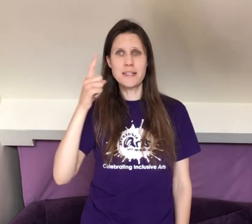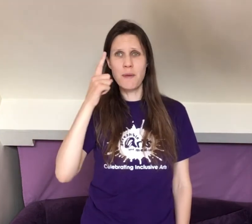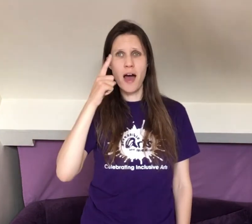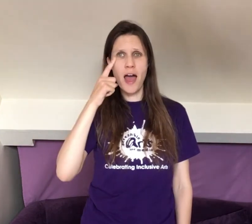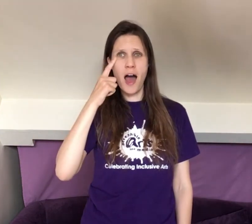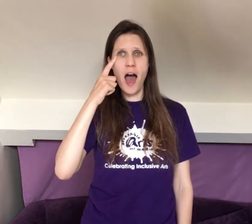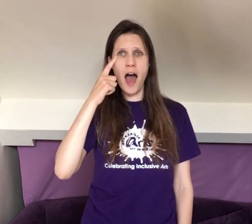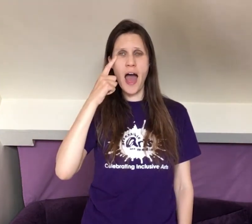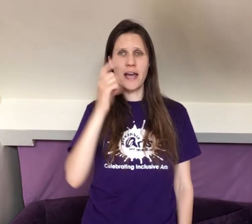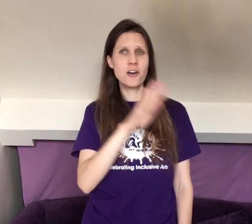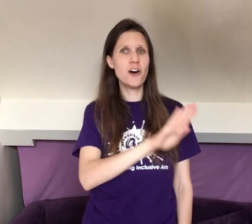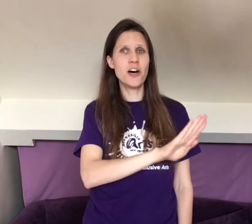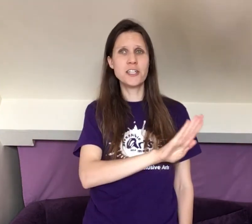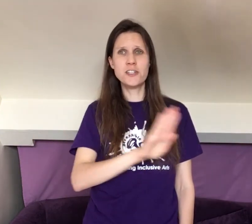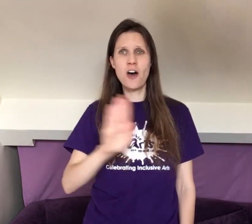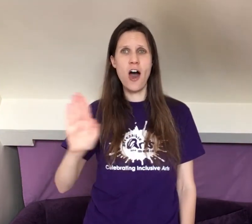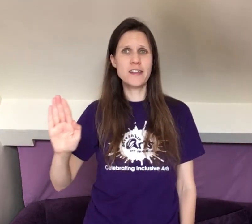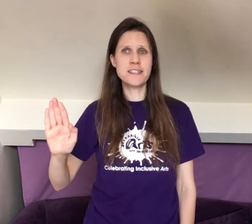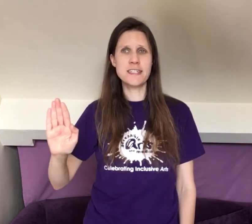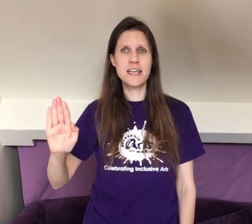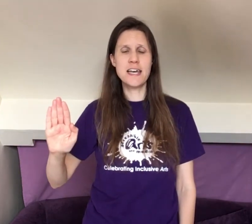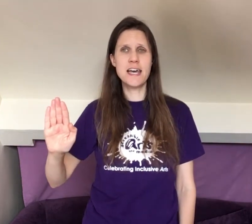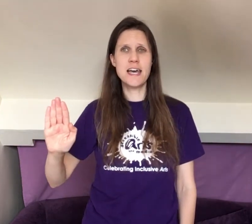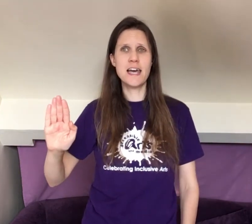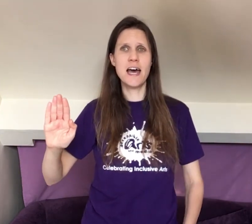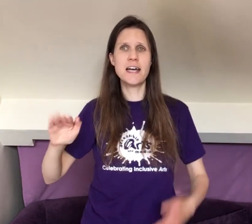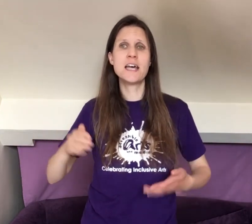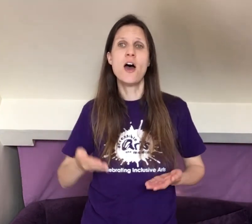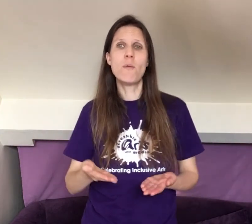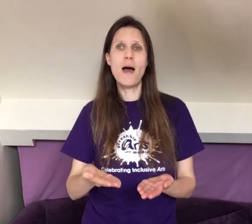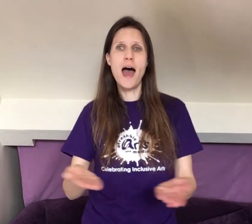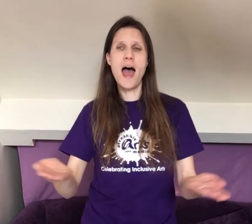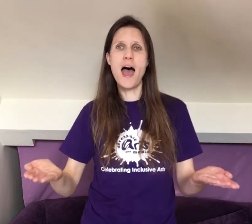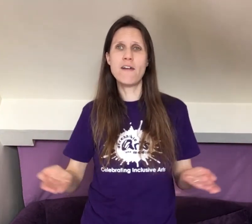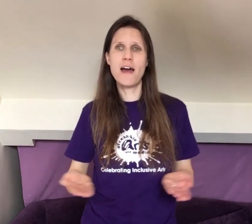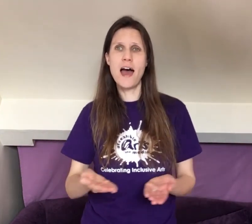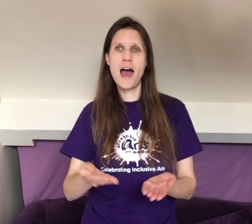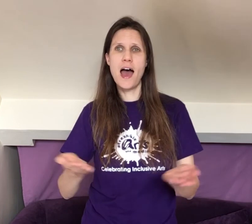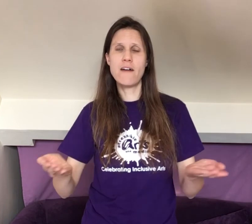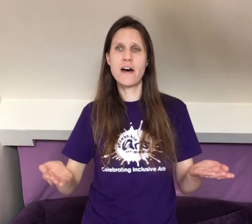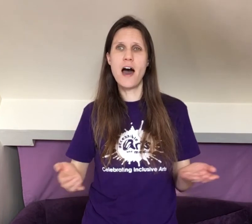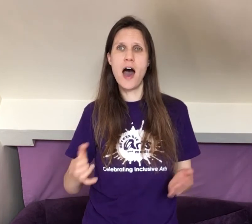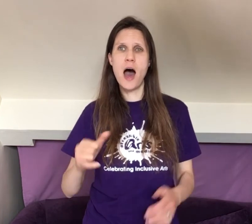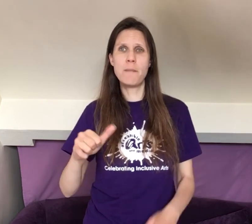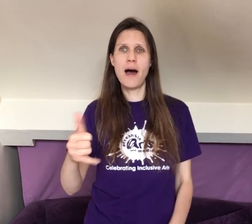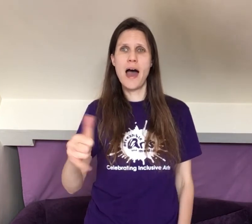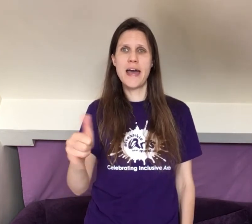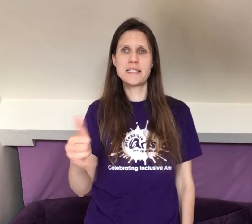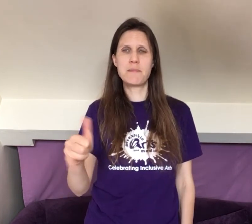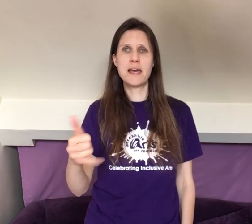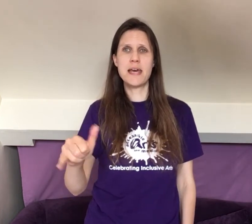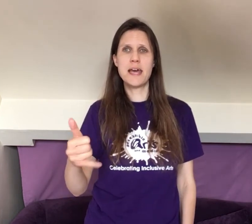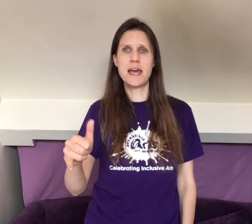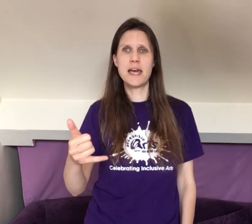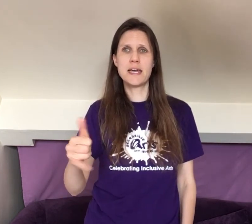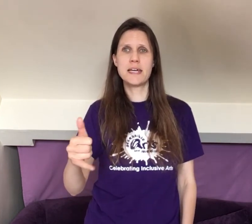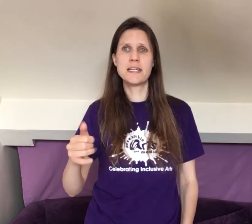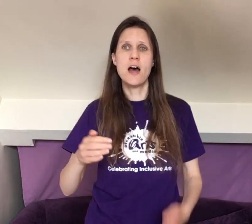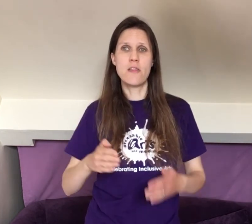But my eye could not see it, wherever might be it.